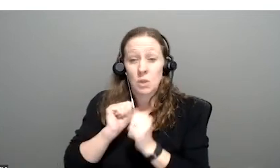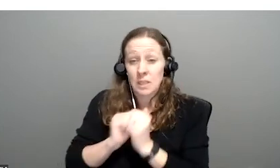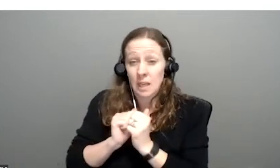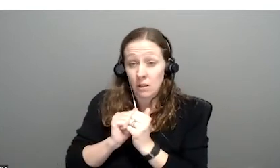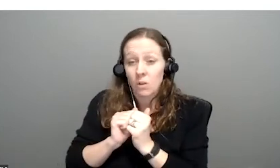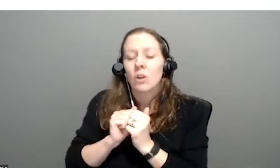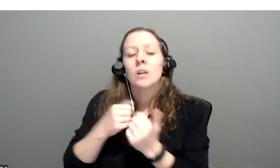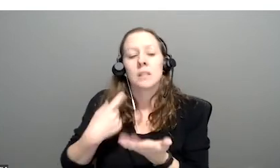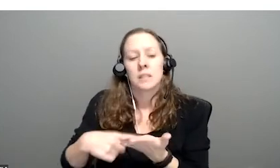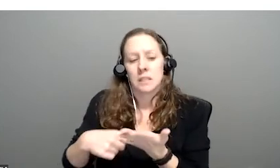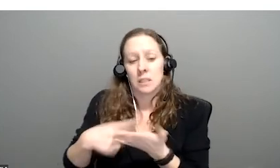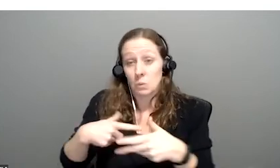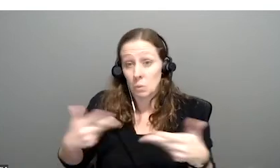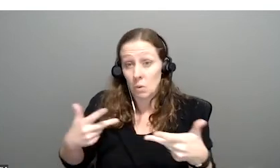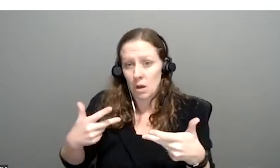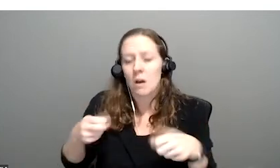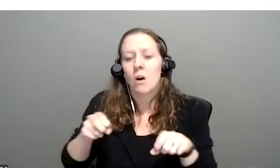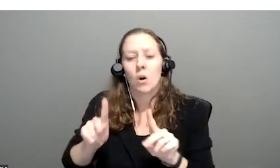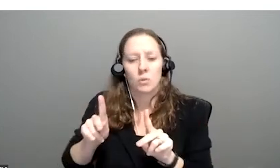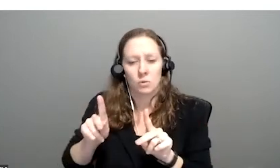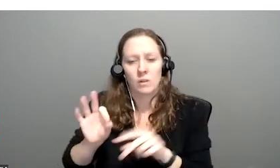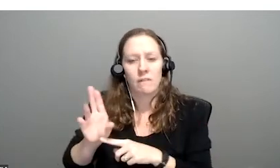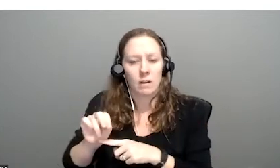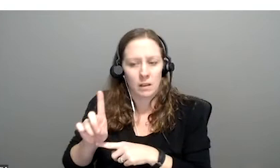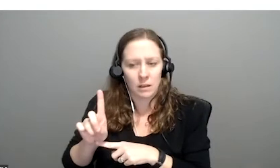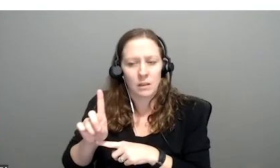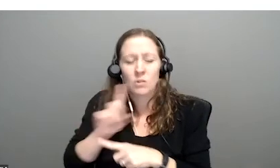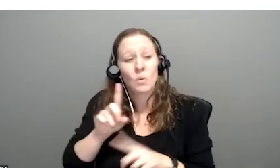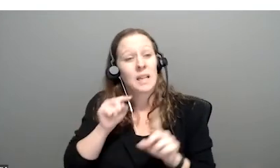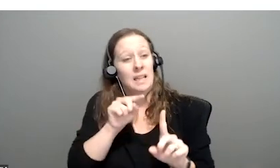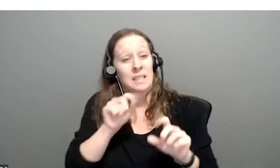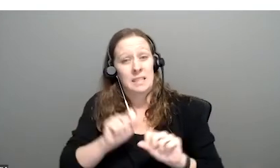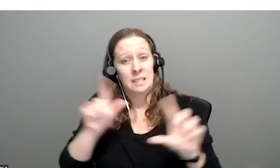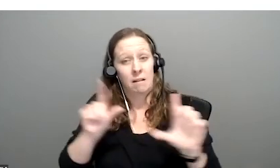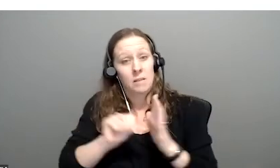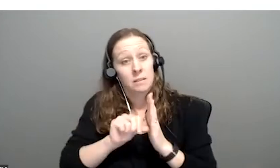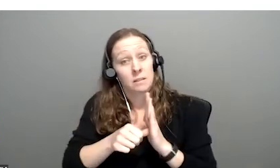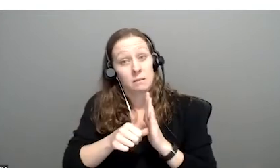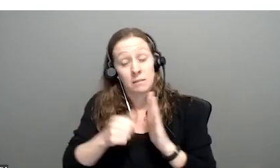to emphasize how the information collected from Canadians improves our ability to conduct GBA+,